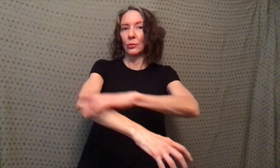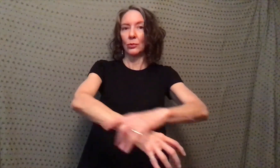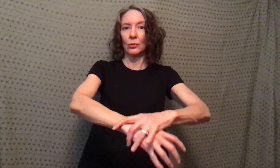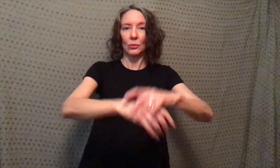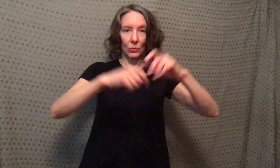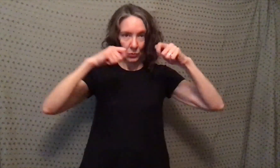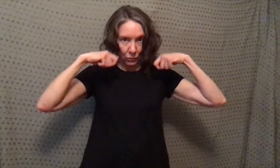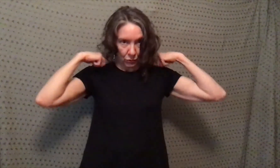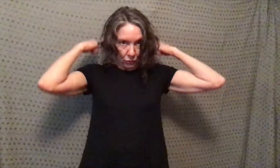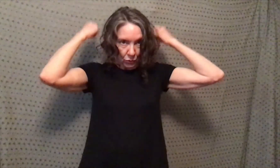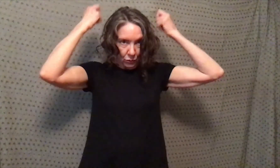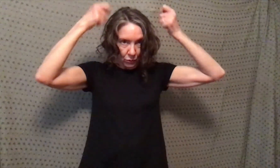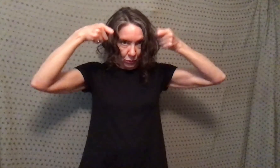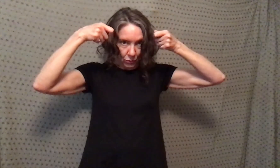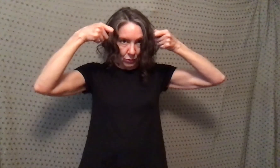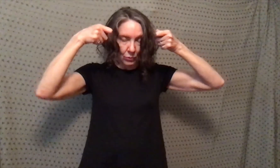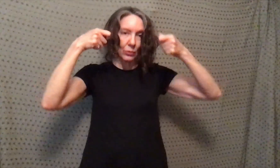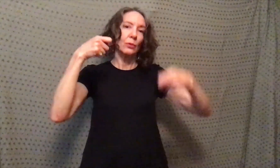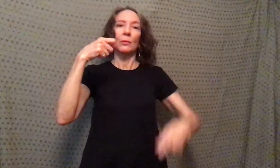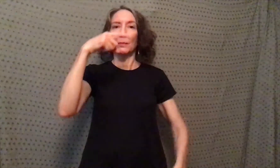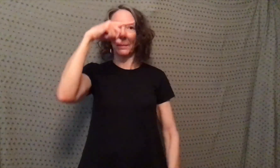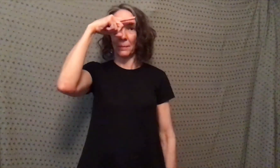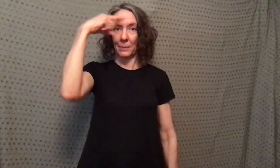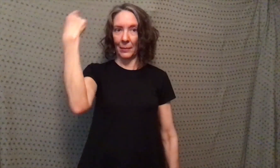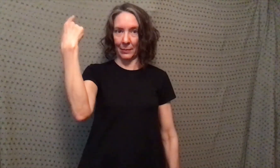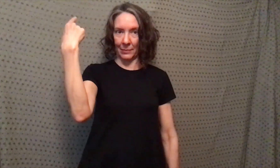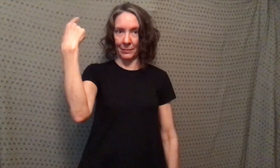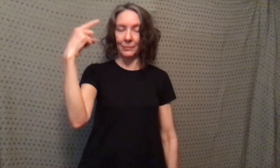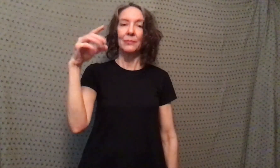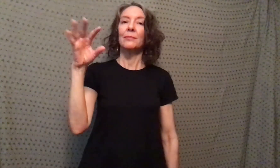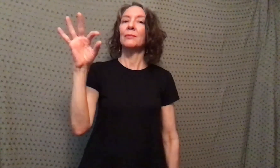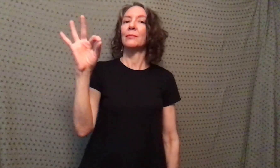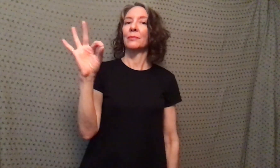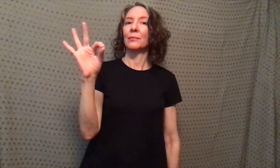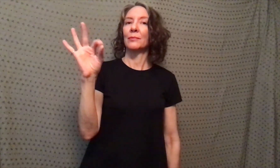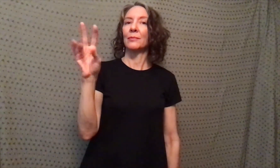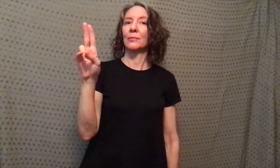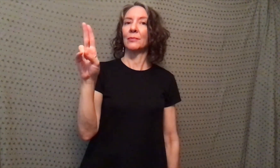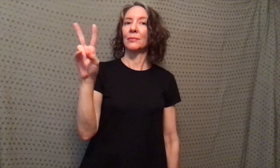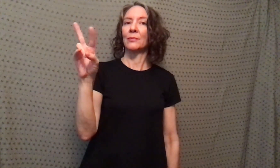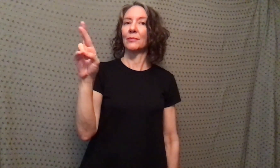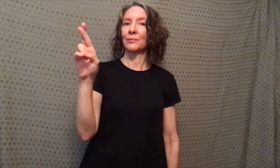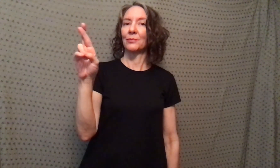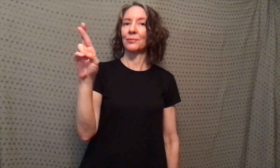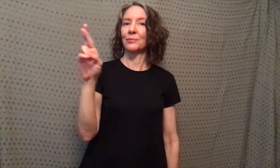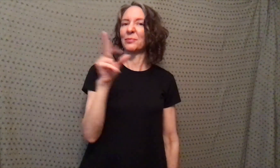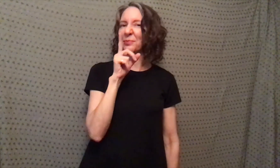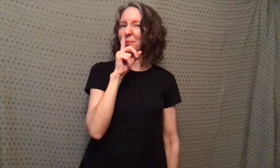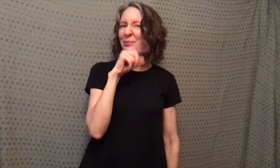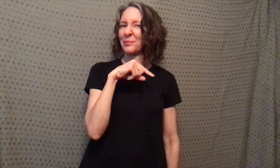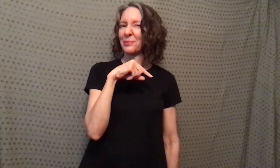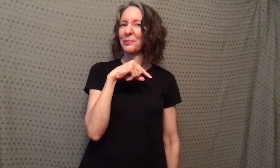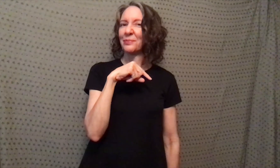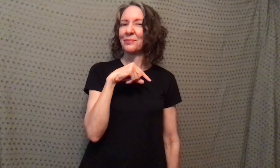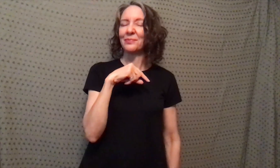it has long sleeves and a hood that are also black and made of a fake